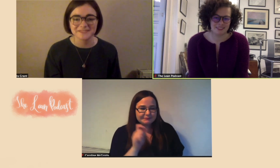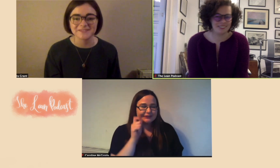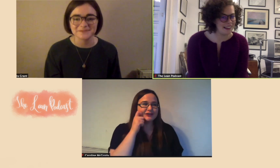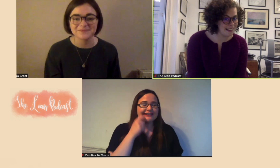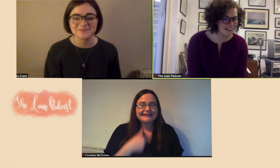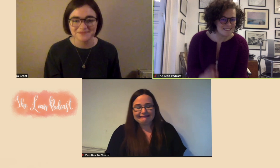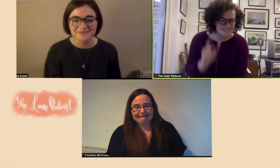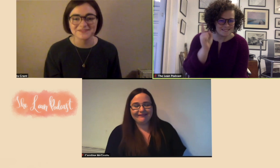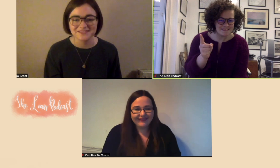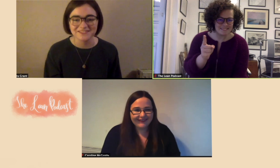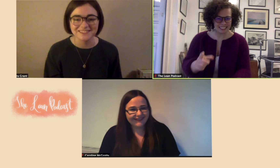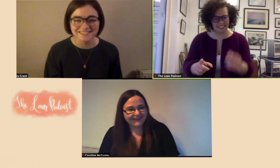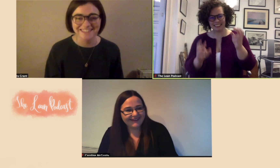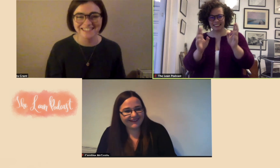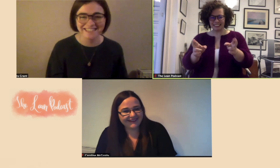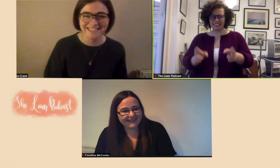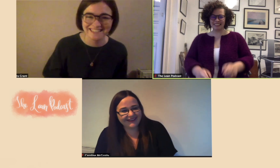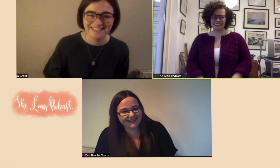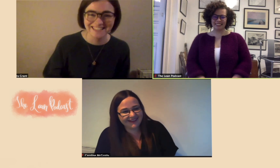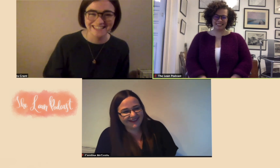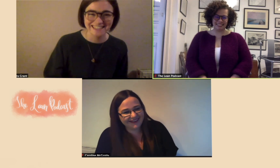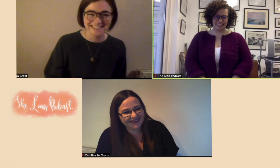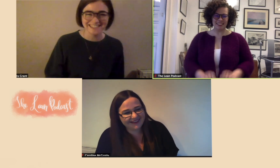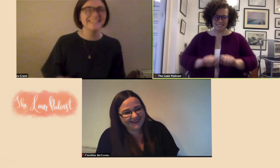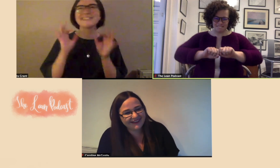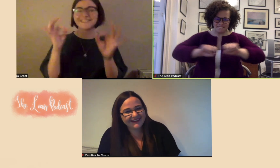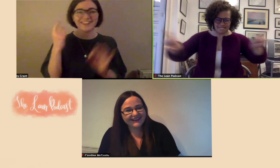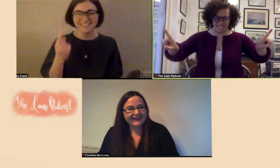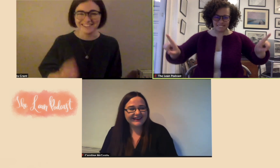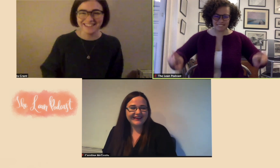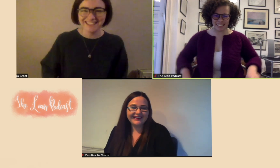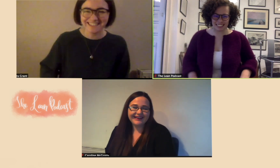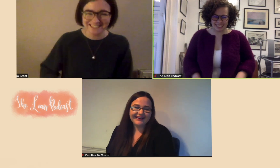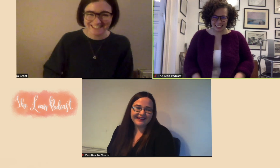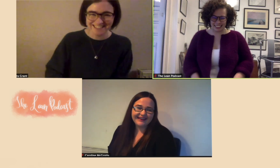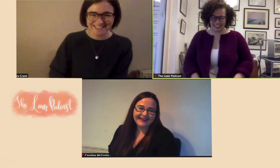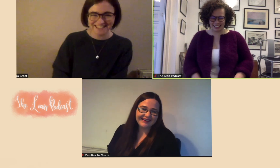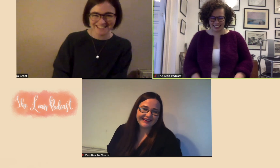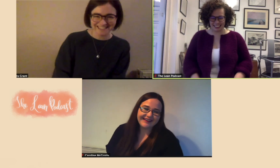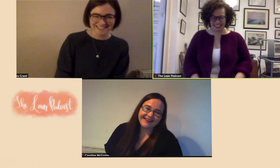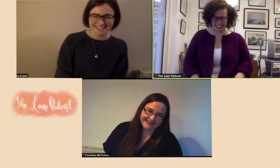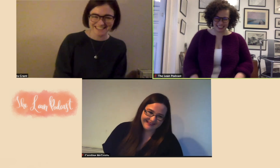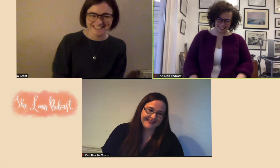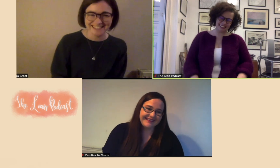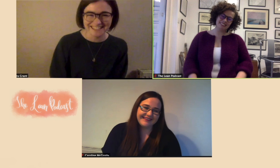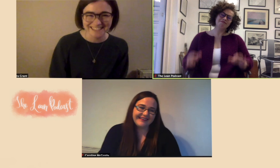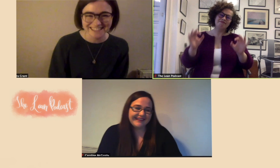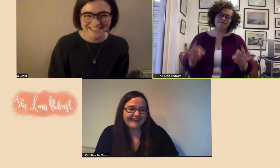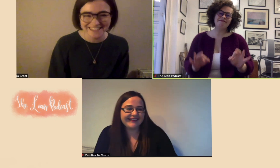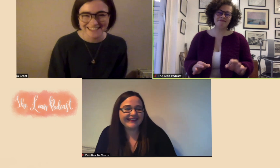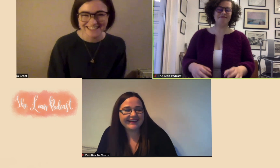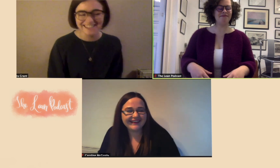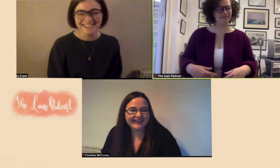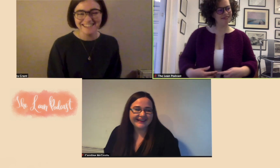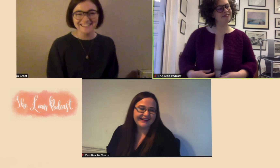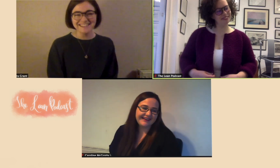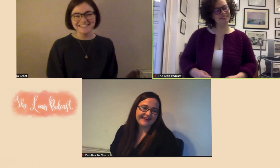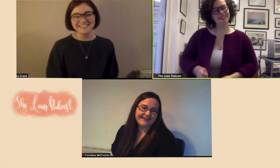So it's a good excuse may be to pay for interpreters for accessibility. Just throw that one out there. Absolutely. Absolutely,